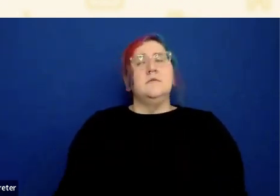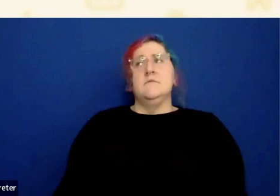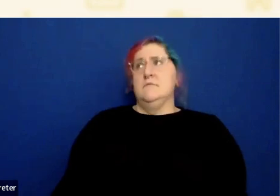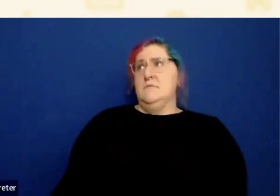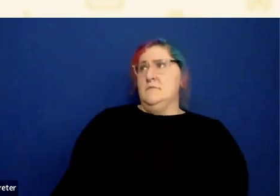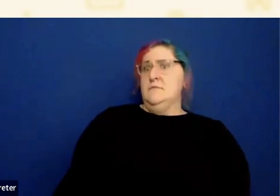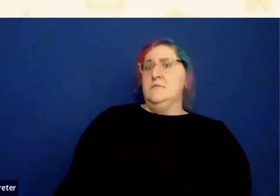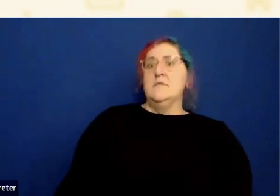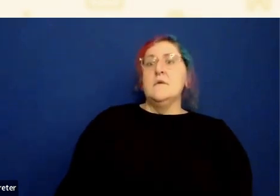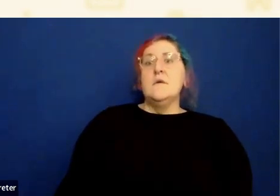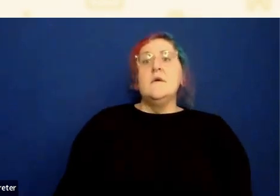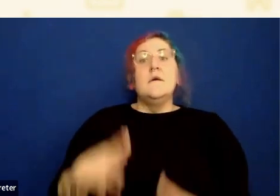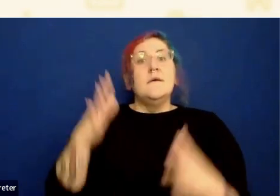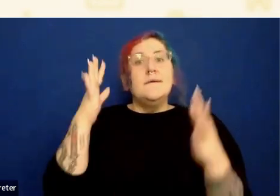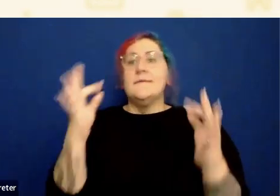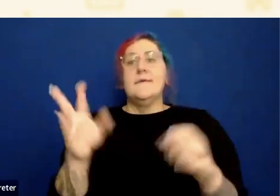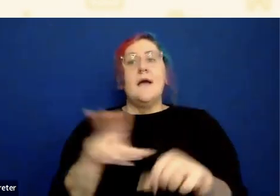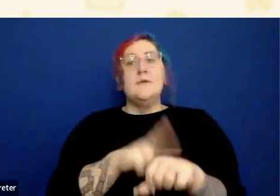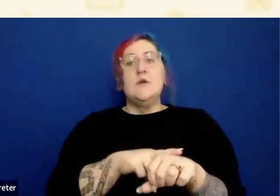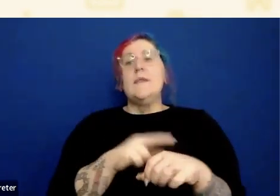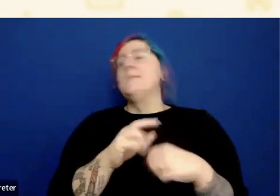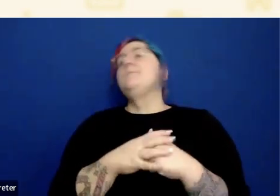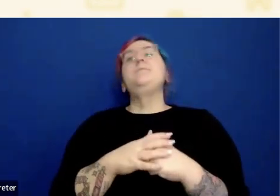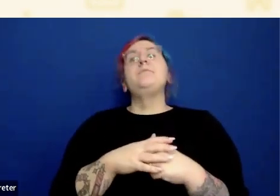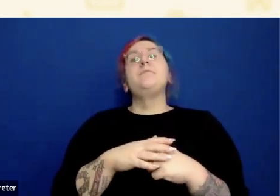So this is actually an excellent segue into another question we have here.